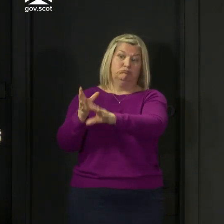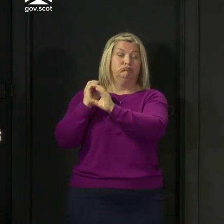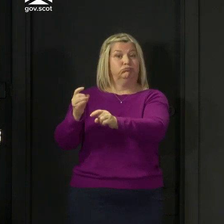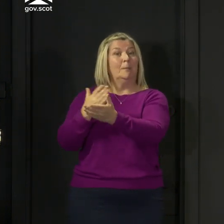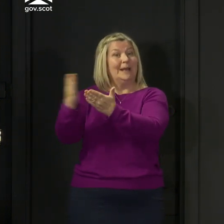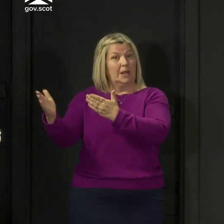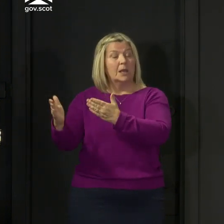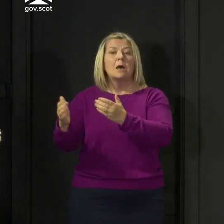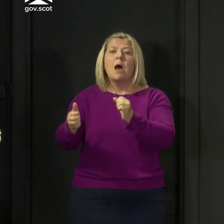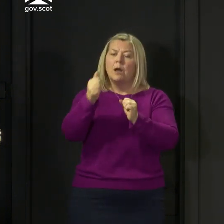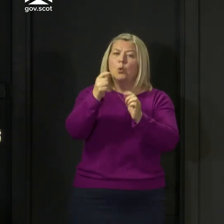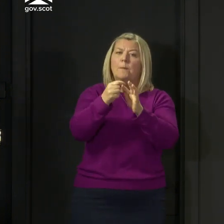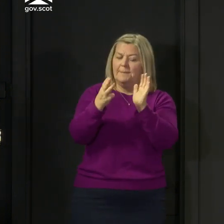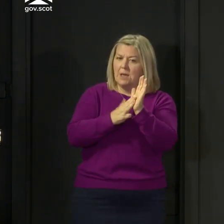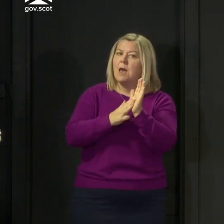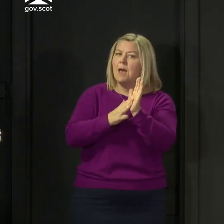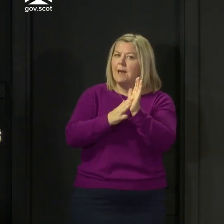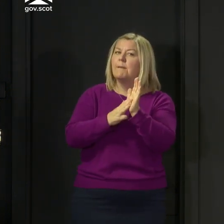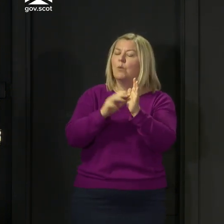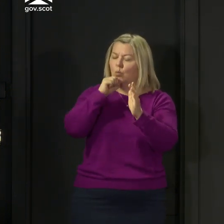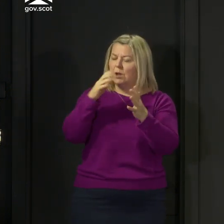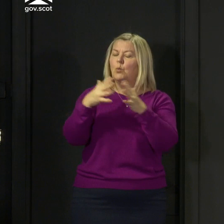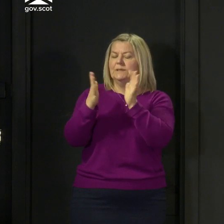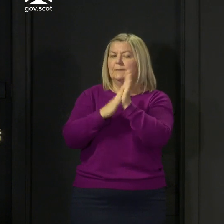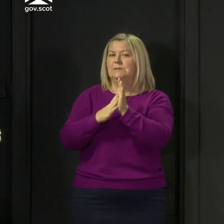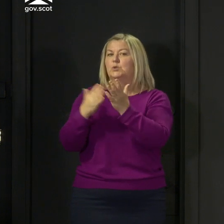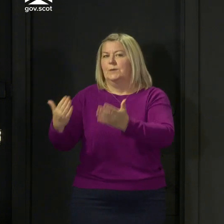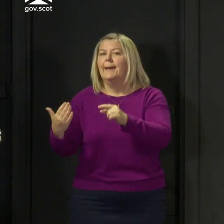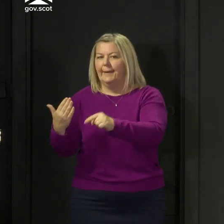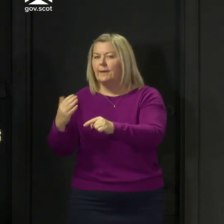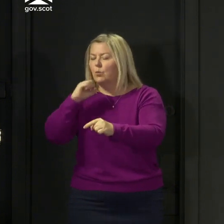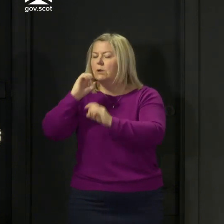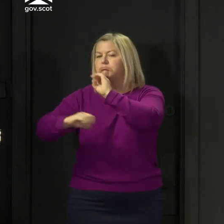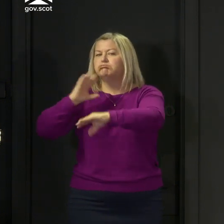intending to do in the House of Commons later on. The position has not changed. We are saying